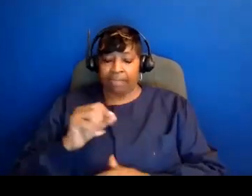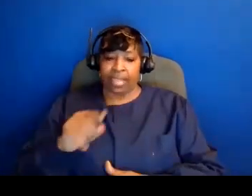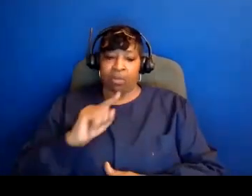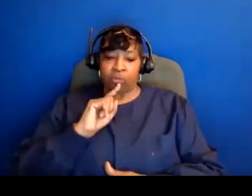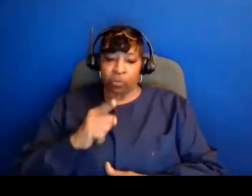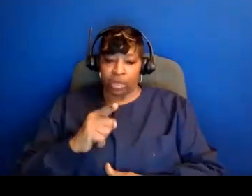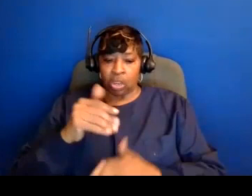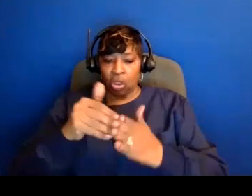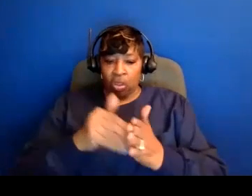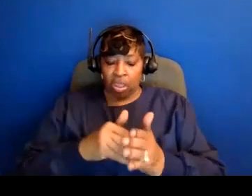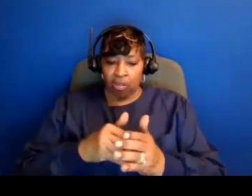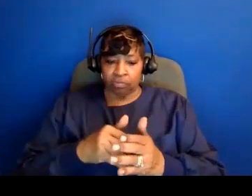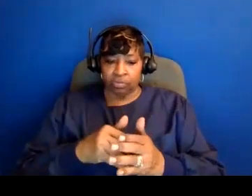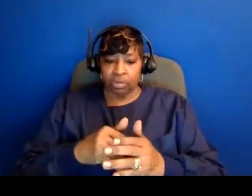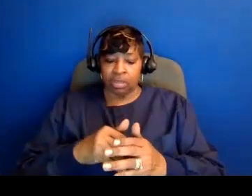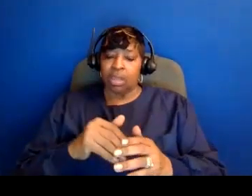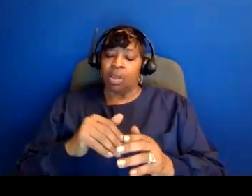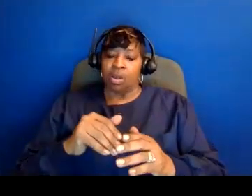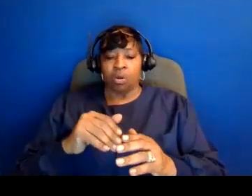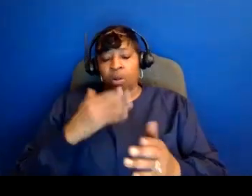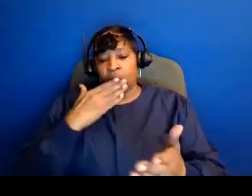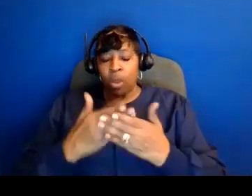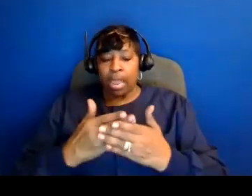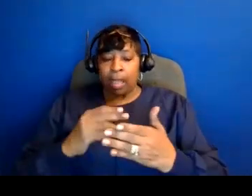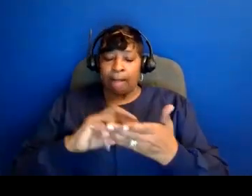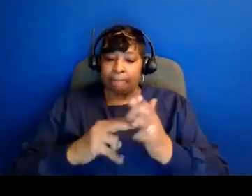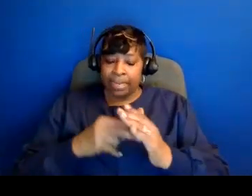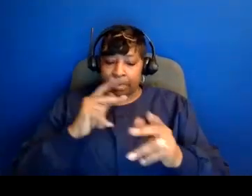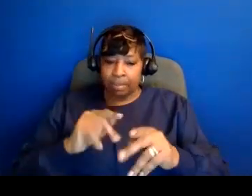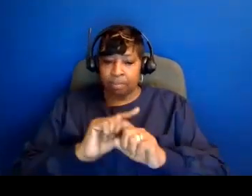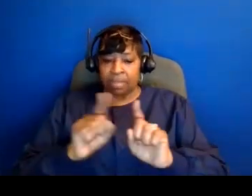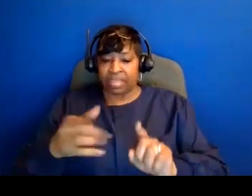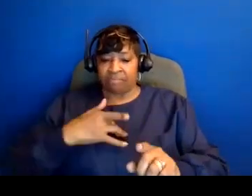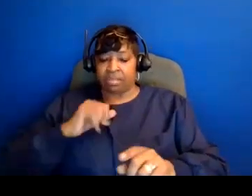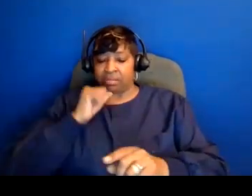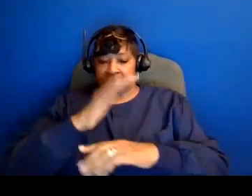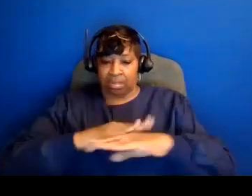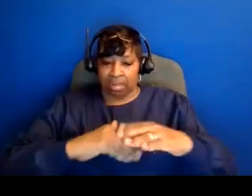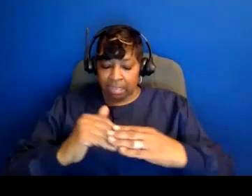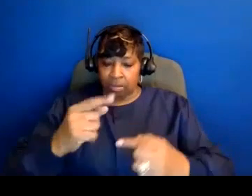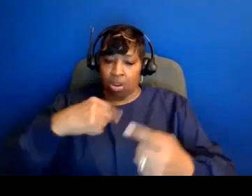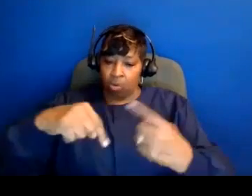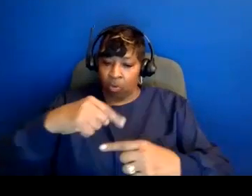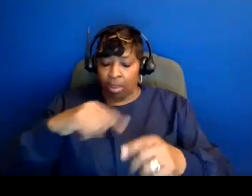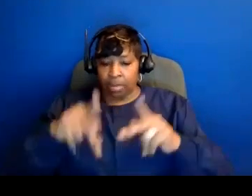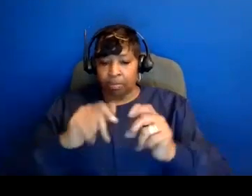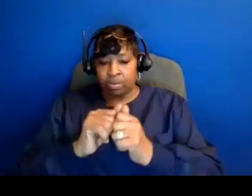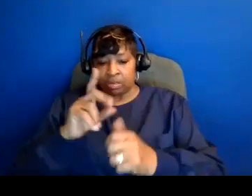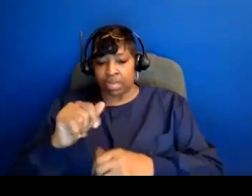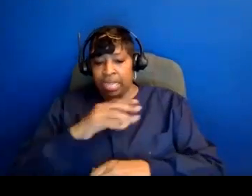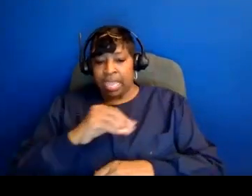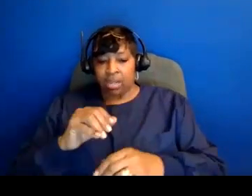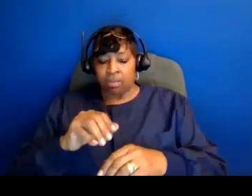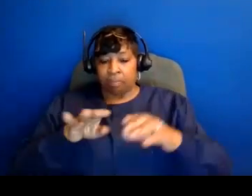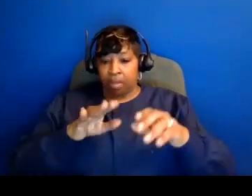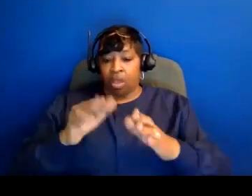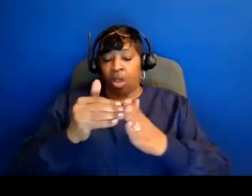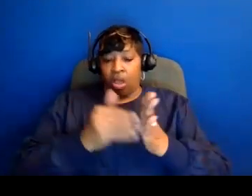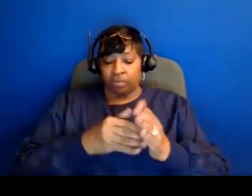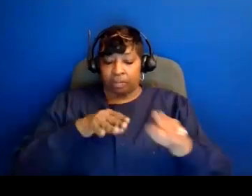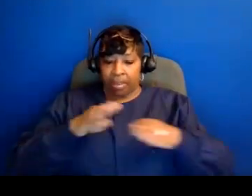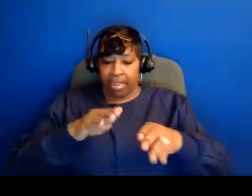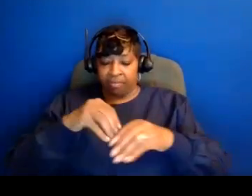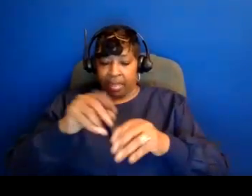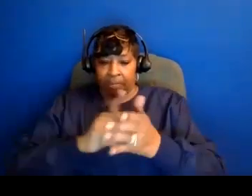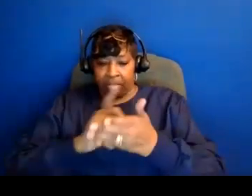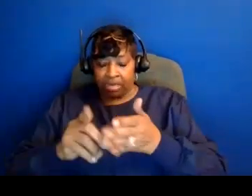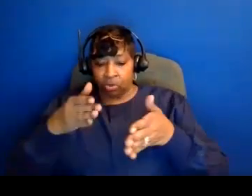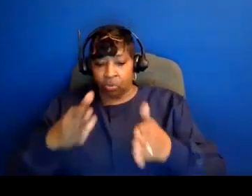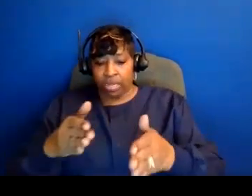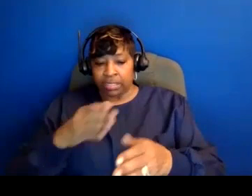lauravanpuymbrouck: aversive ableists believe that they are not prejudiced. In fact, they hold really egalitarian values as being very important to their self image.